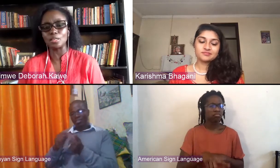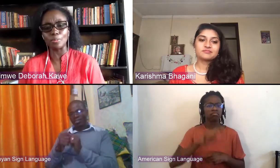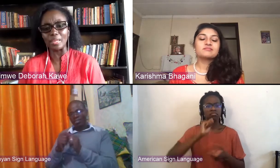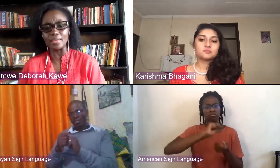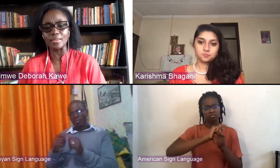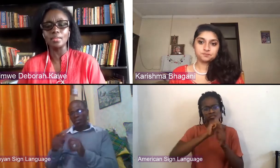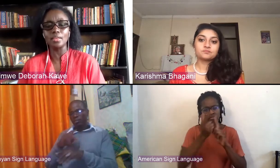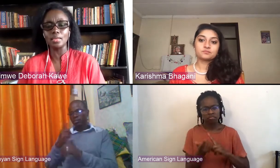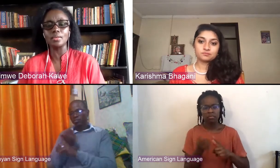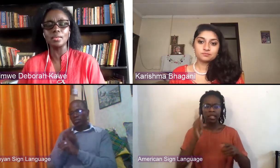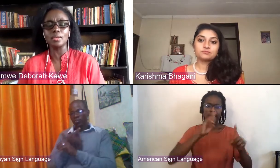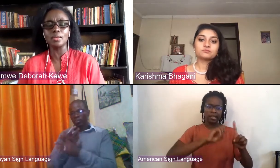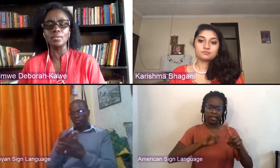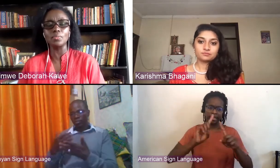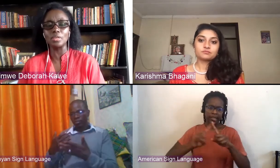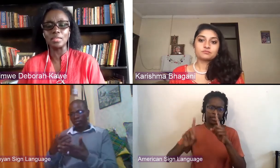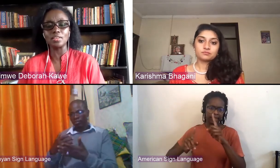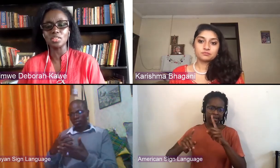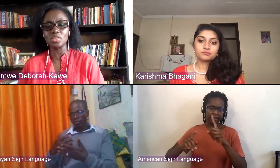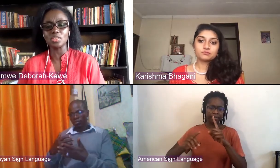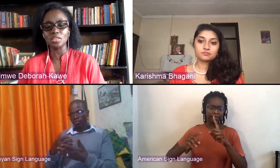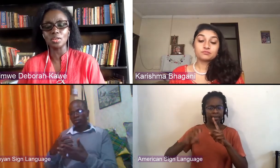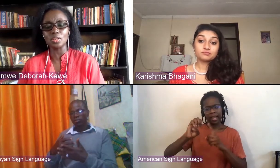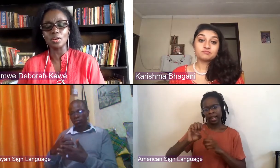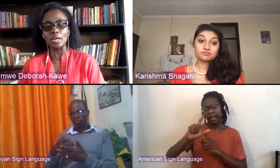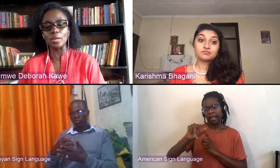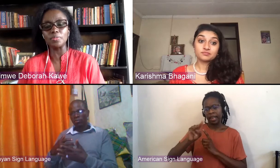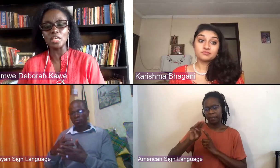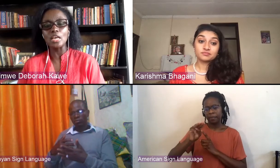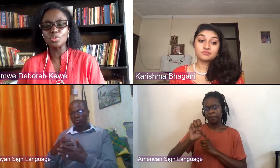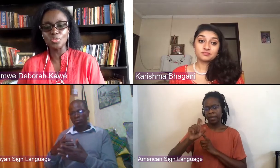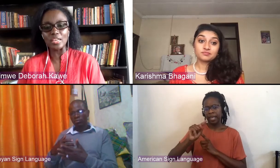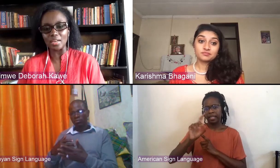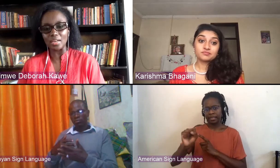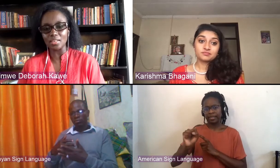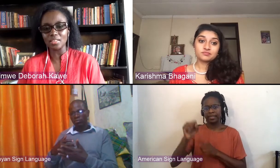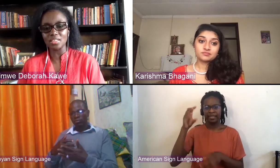at play in the script to that, you know